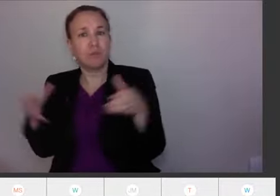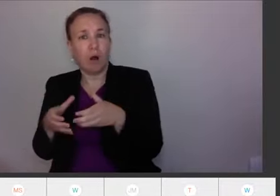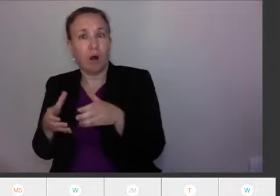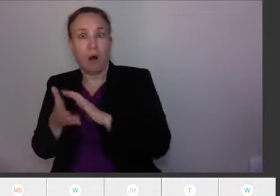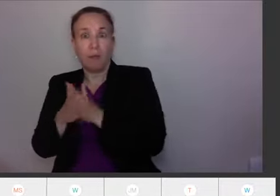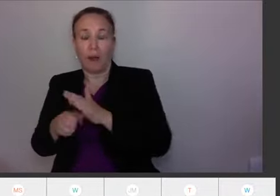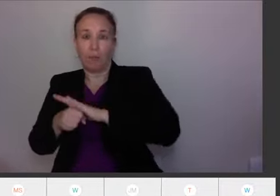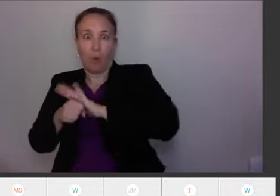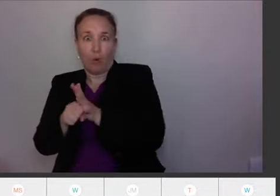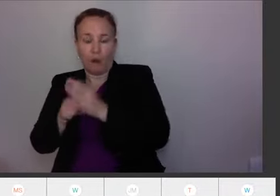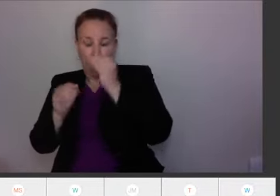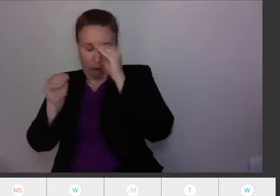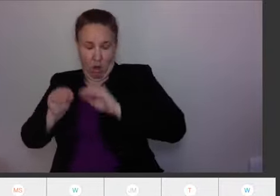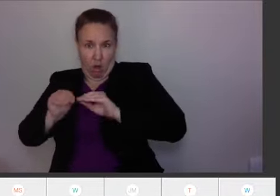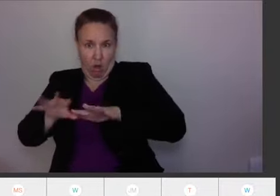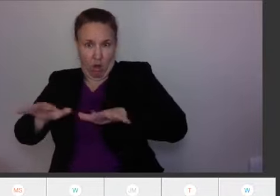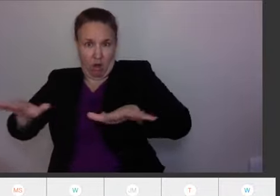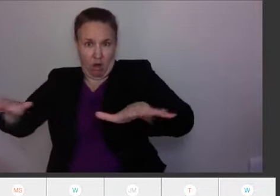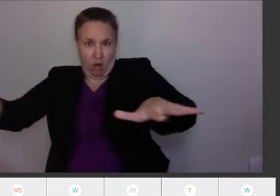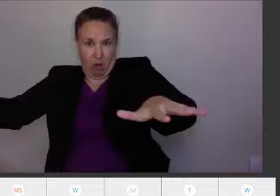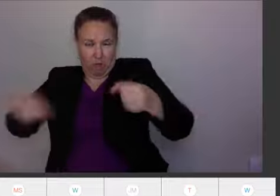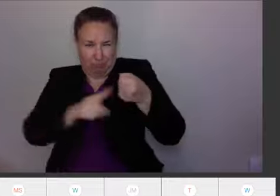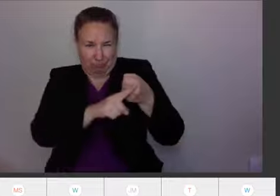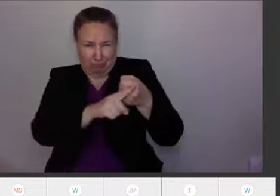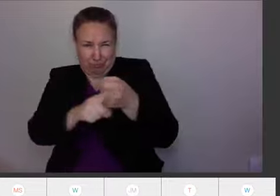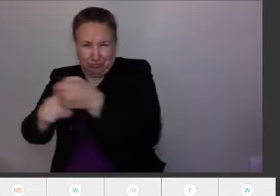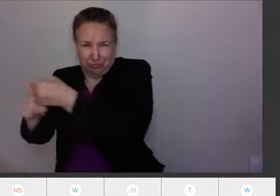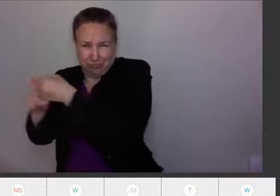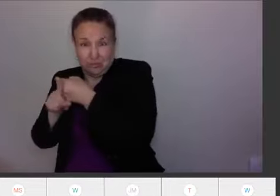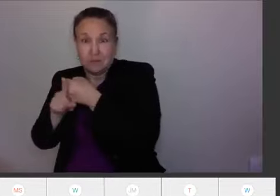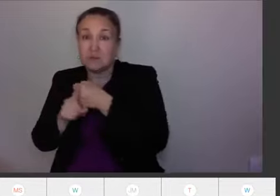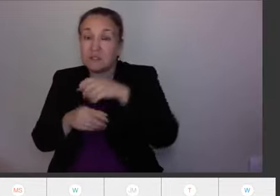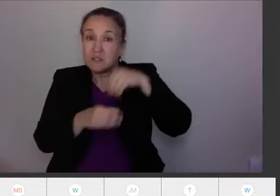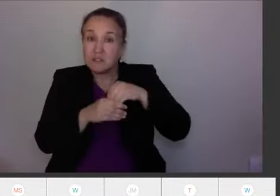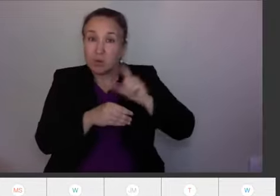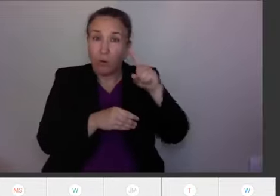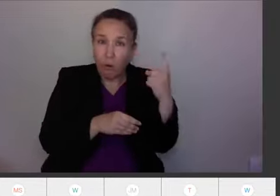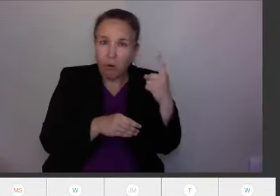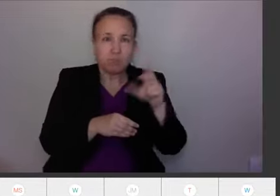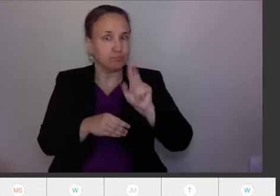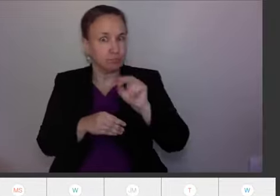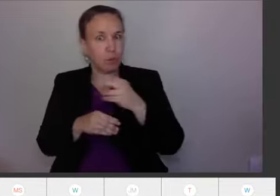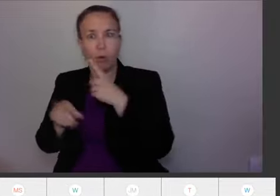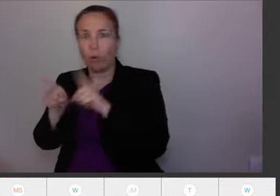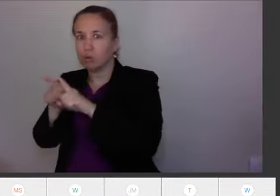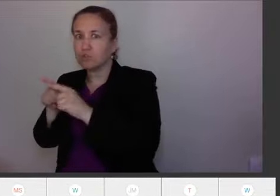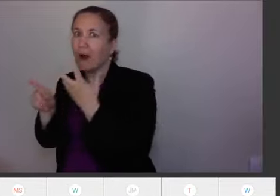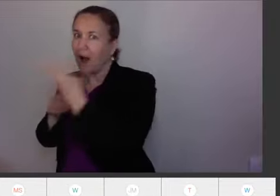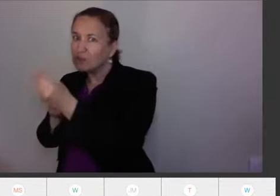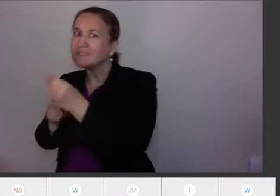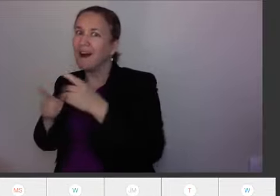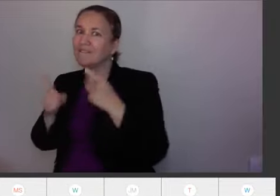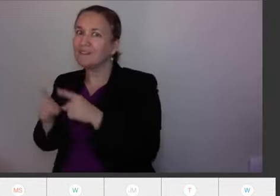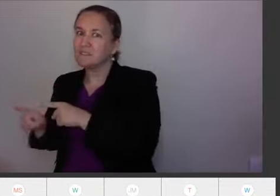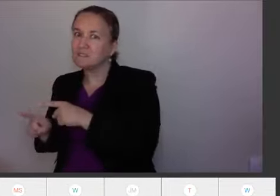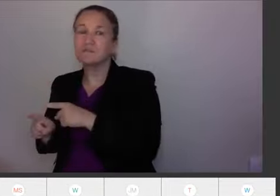events not only at indoor events but also at outdoor events it is necessary for individuals to keep six